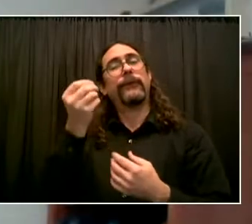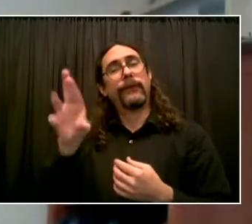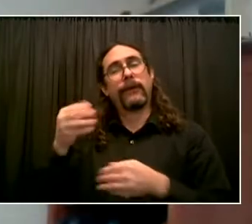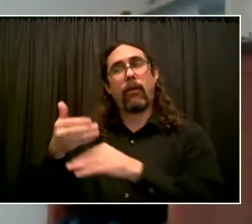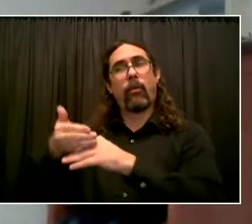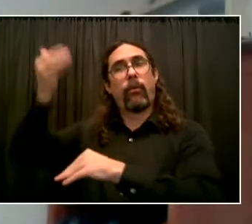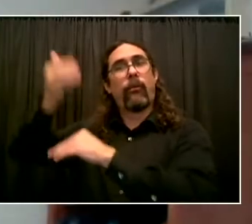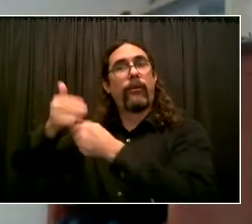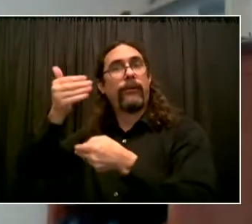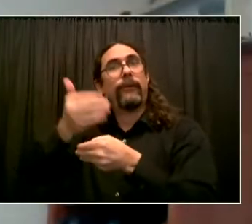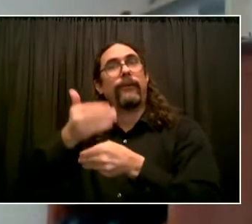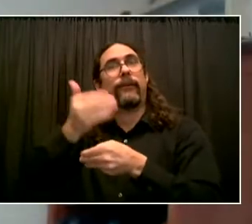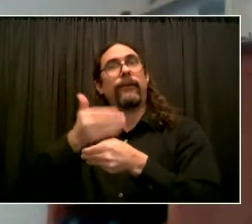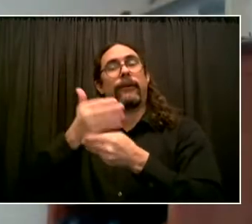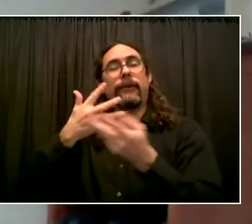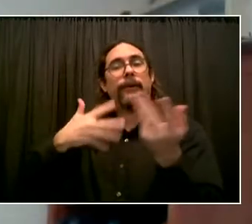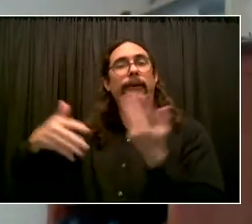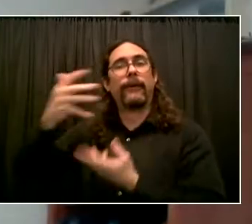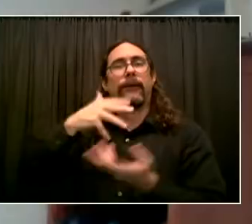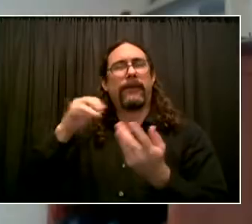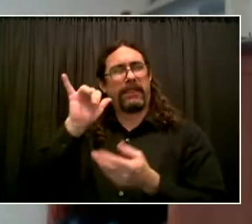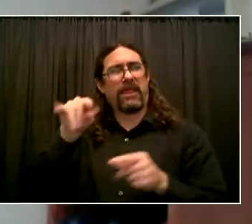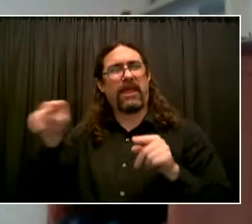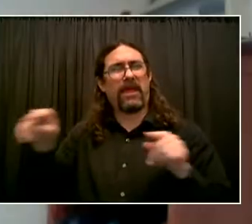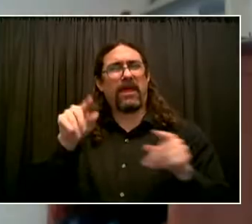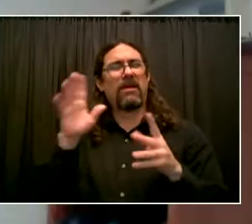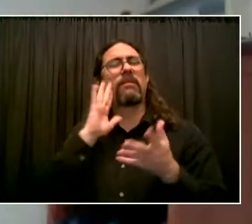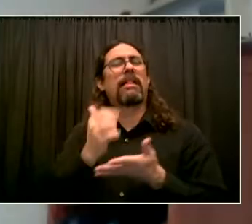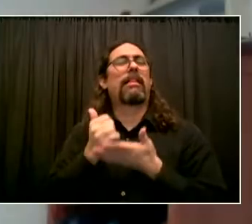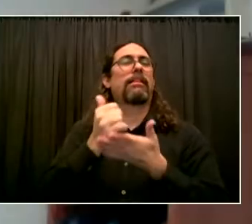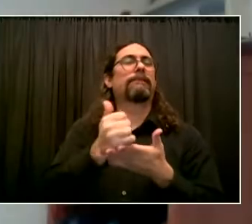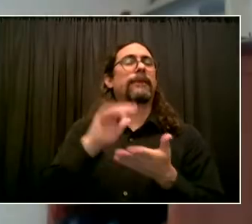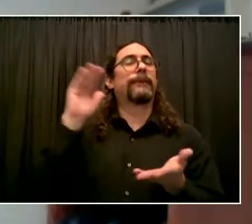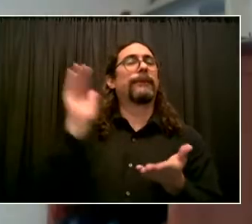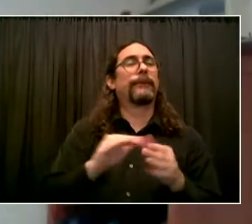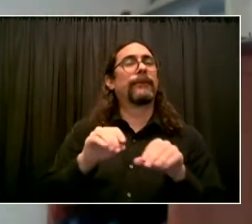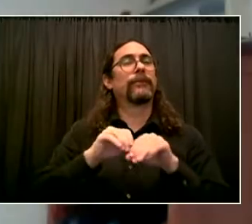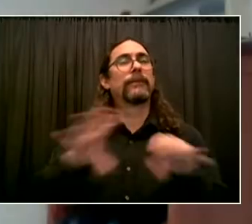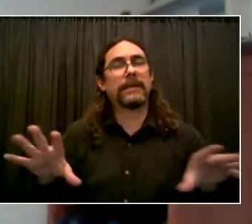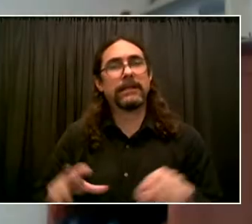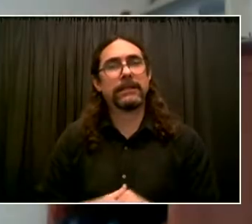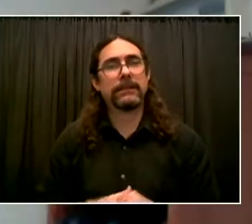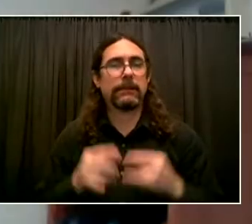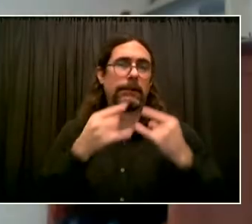A BEAUTIFUL NEW YORK CITY ALL ARE EFFECTIVE WAYS OF REDUCING